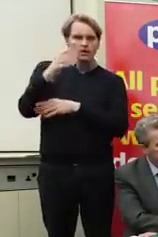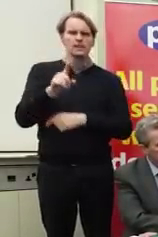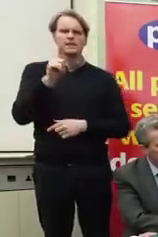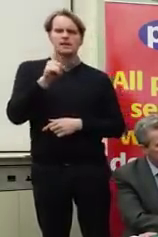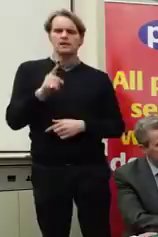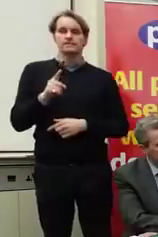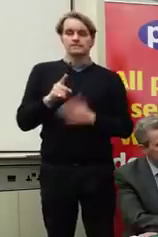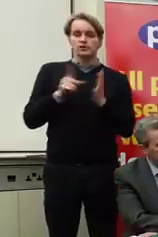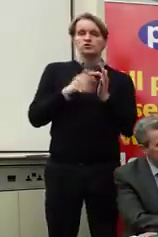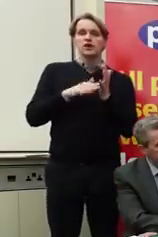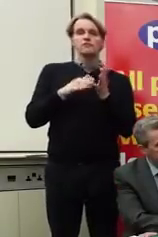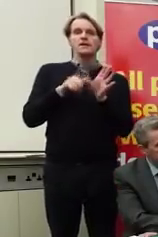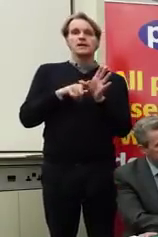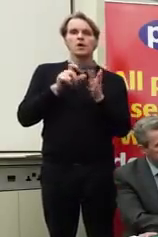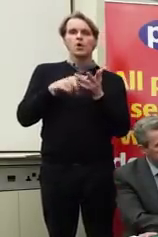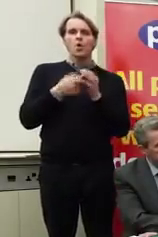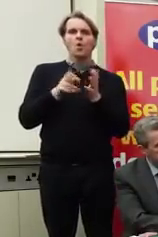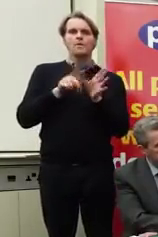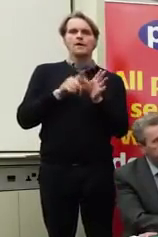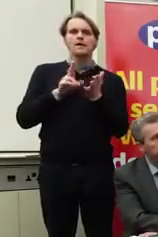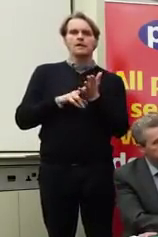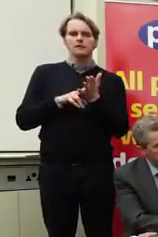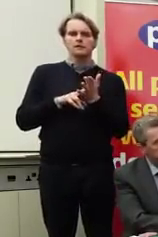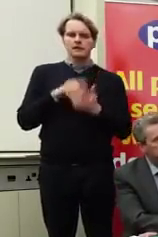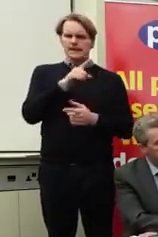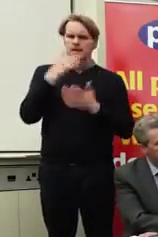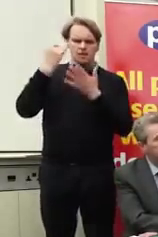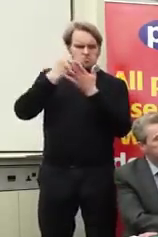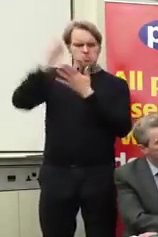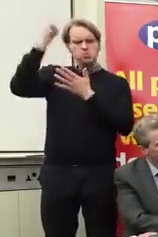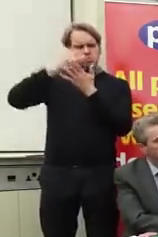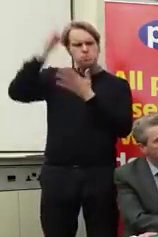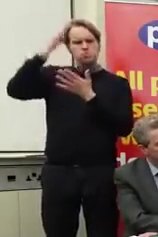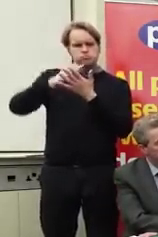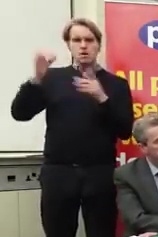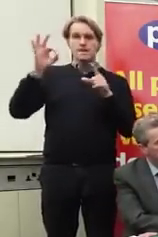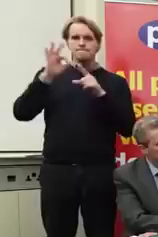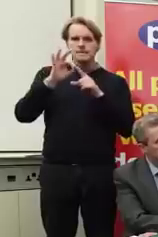Jeremy Corbyn and I opposed PFI - private finance initiatives, public-private partnerships